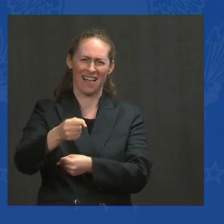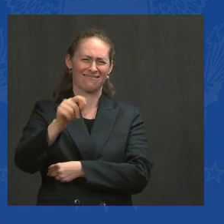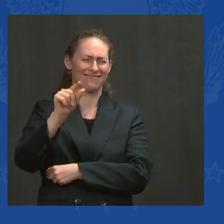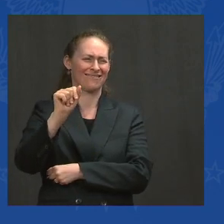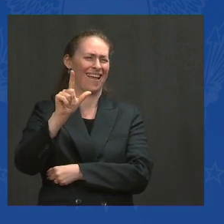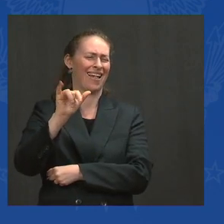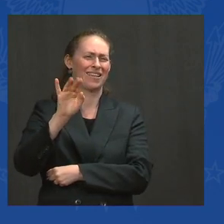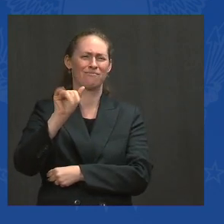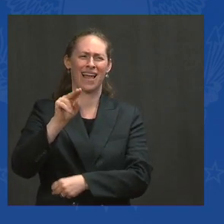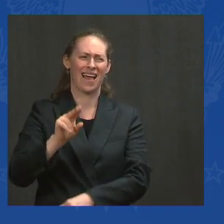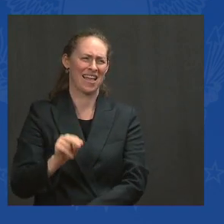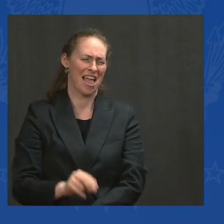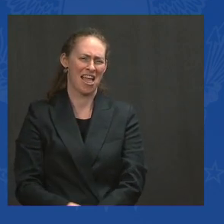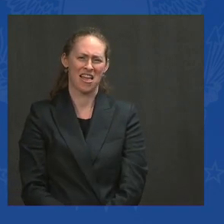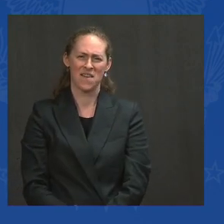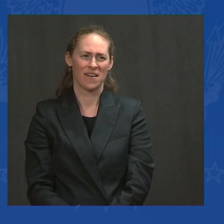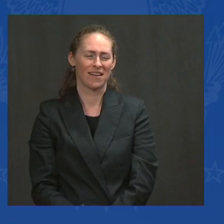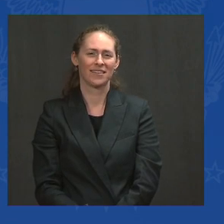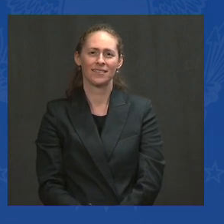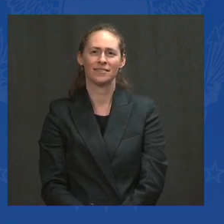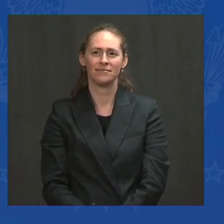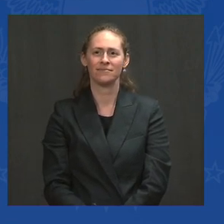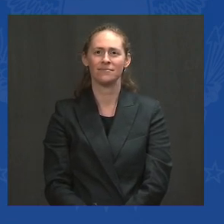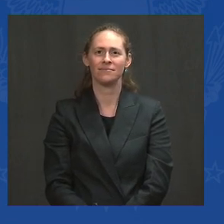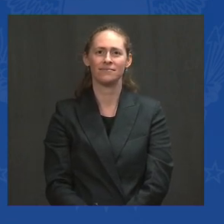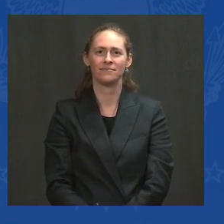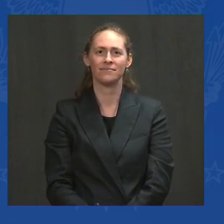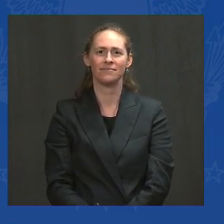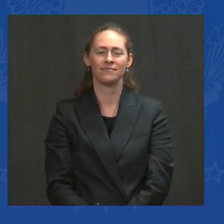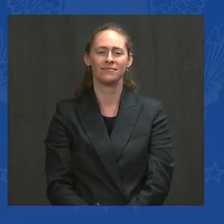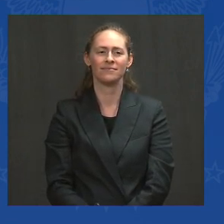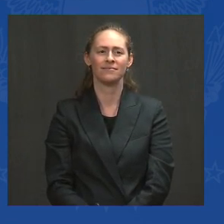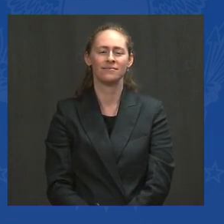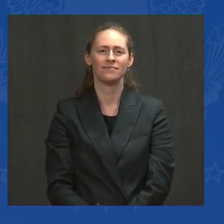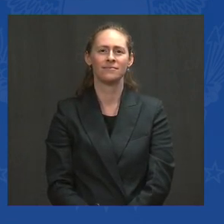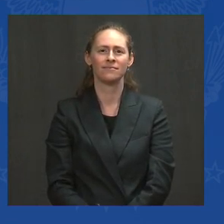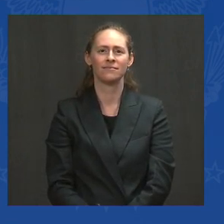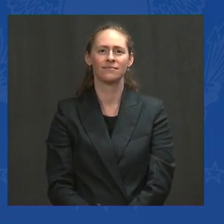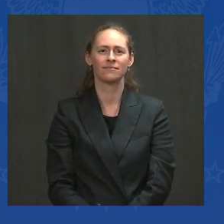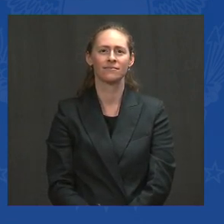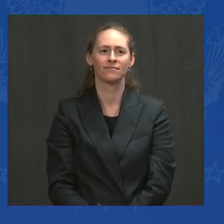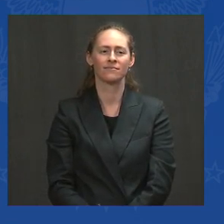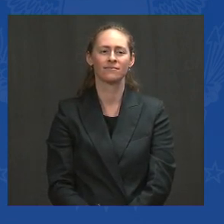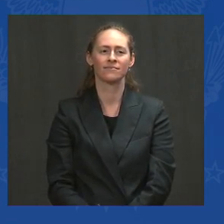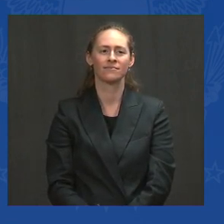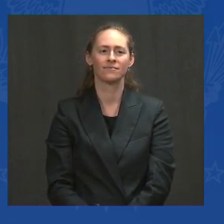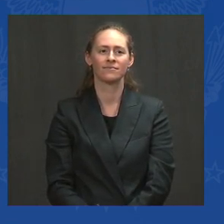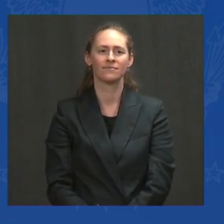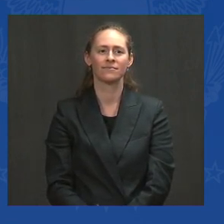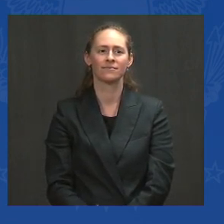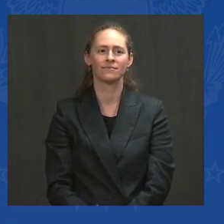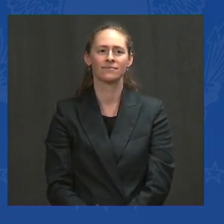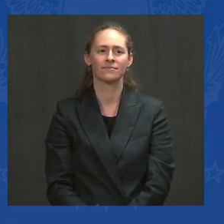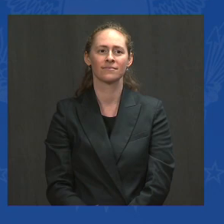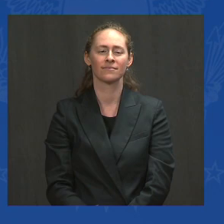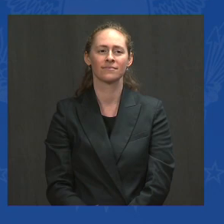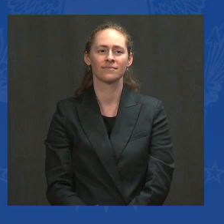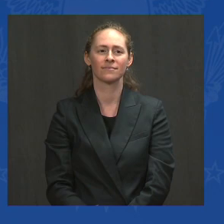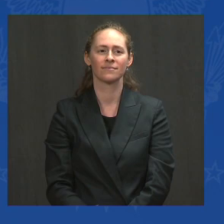The Press: So why are you handing the country over? The Press: Mr. President, is the U.S. responsible for the deaths of Afghans after you leave the country? The Press: Mr. President, will you amplify that question, please?